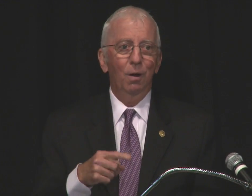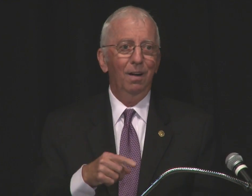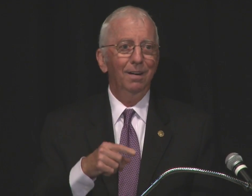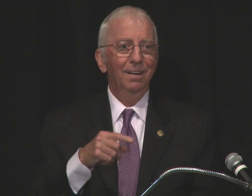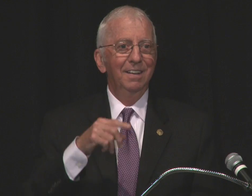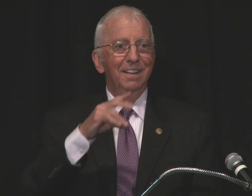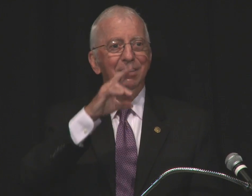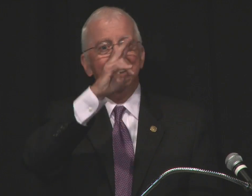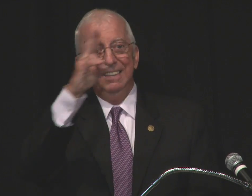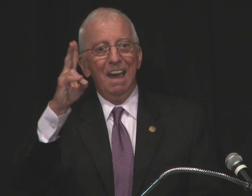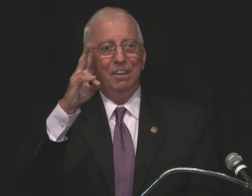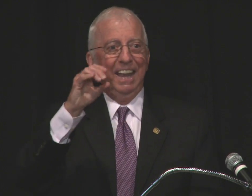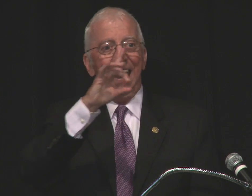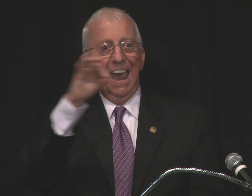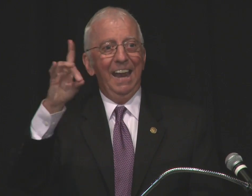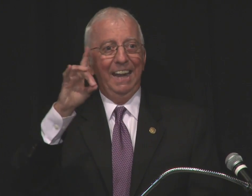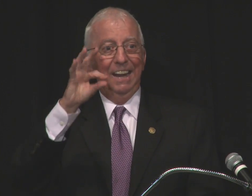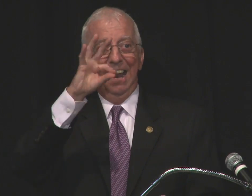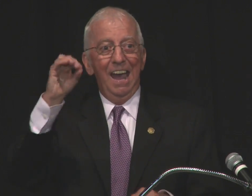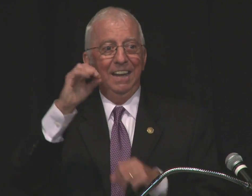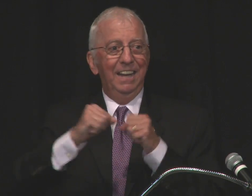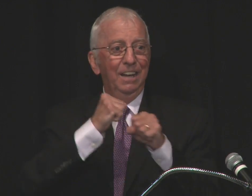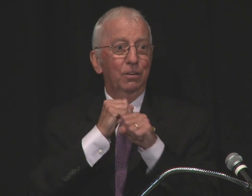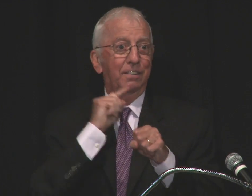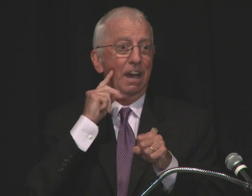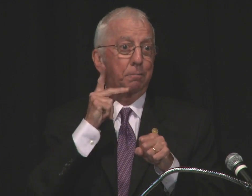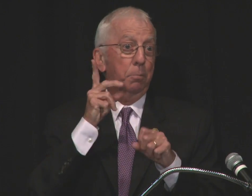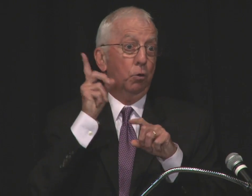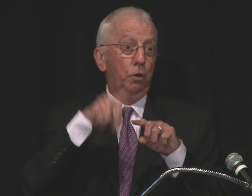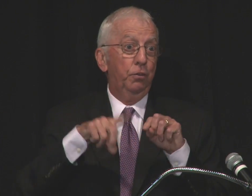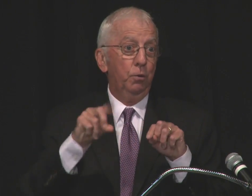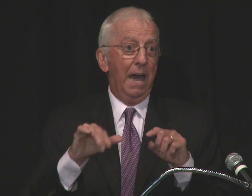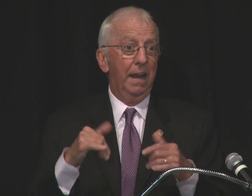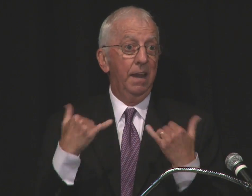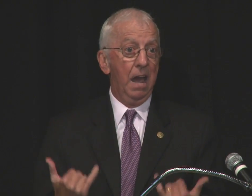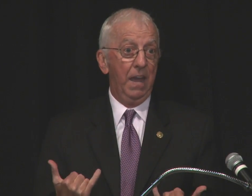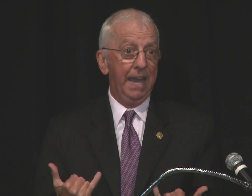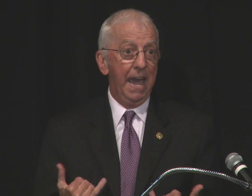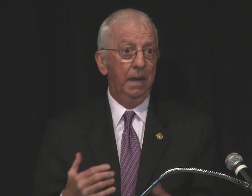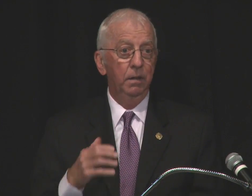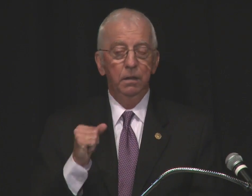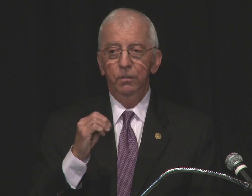For 70, 80, 90 years deaf people couldn't do that and now they can.